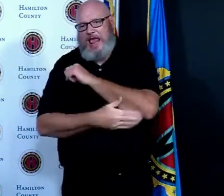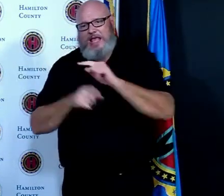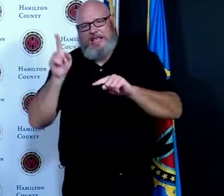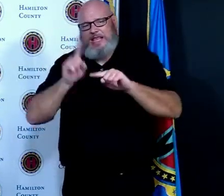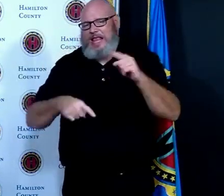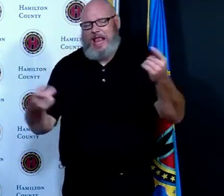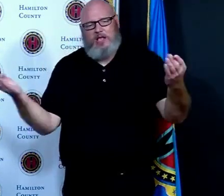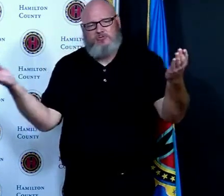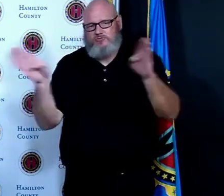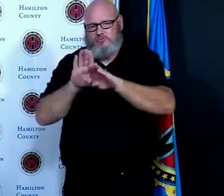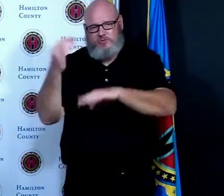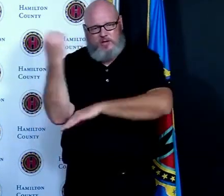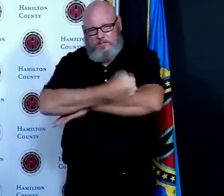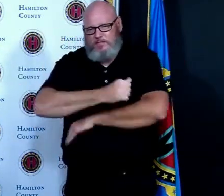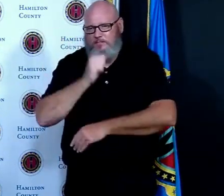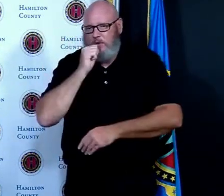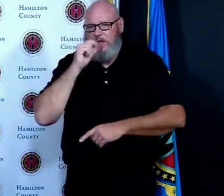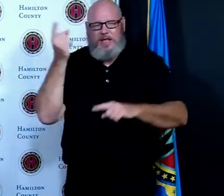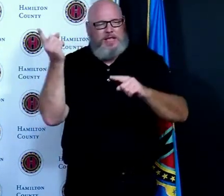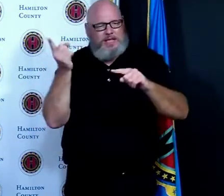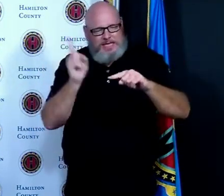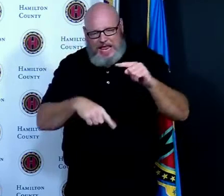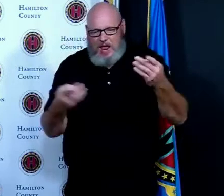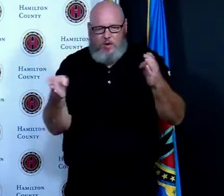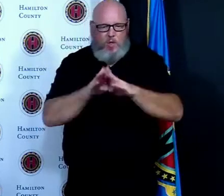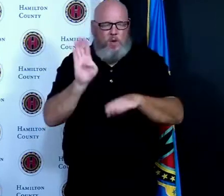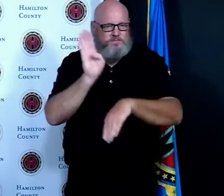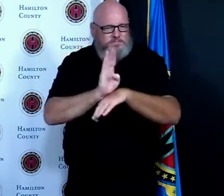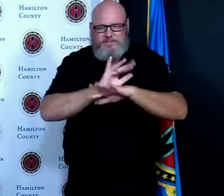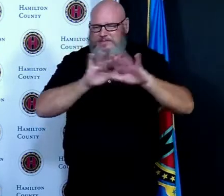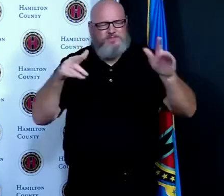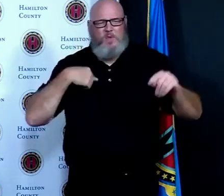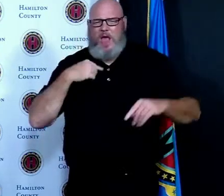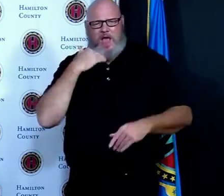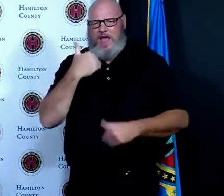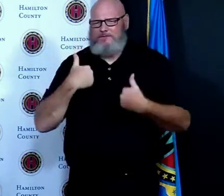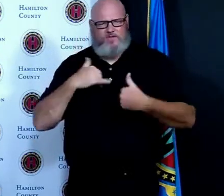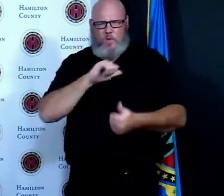and that kind of thing so the authority of the county is limited however the Health Commissioner